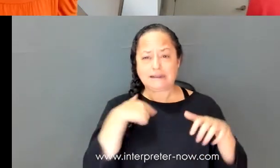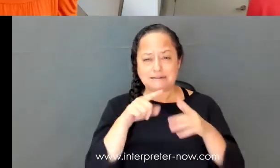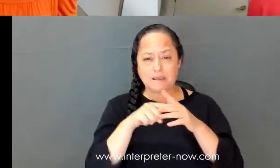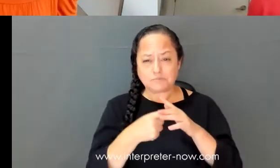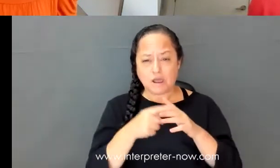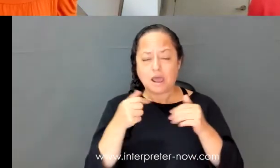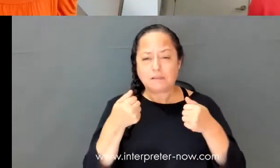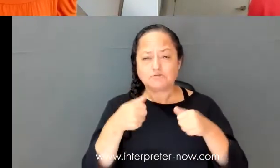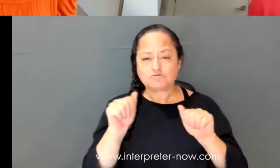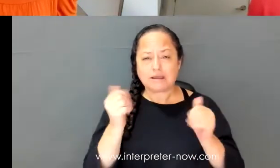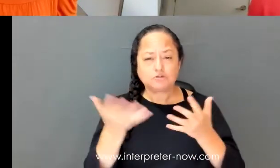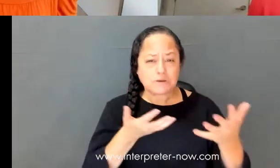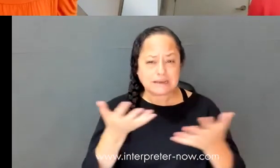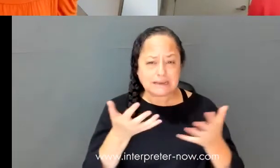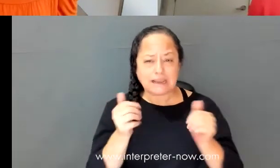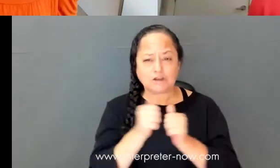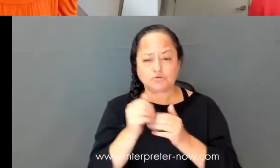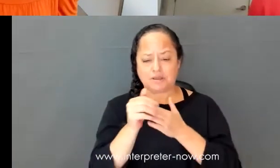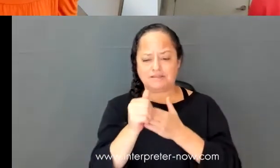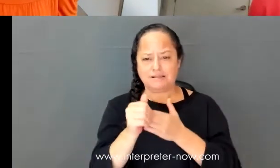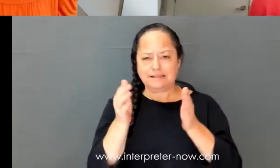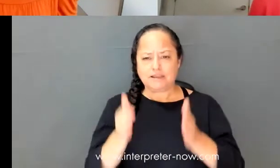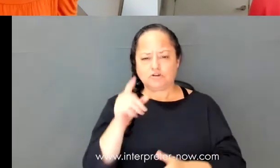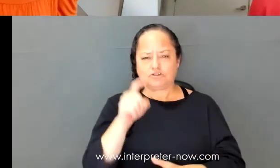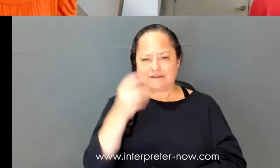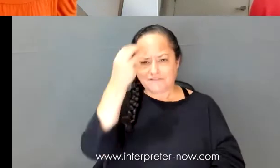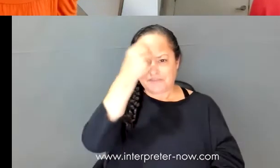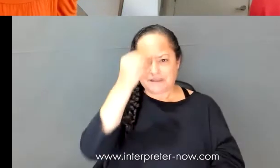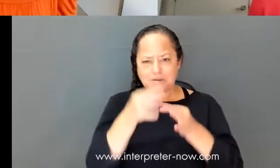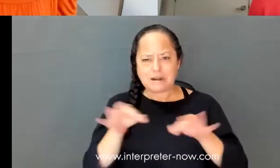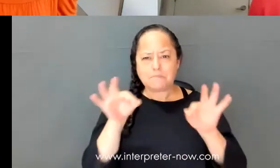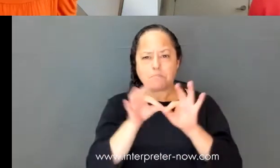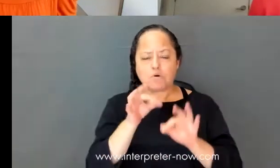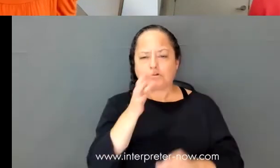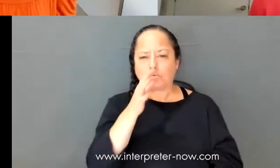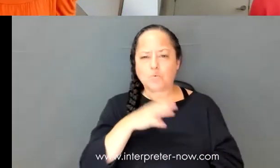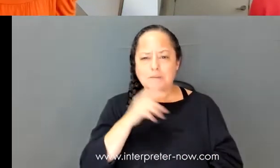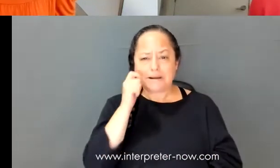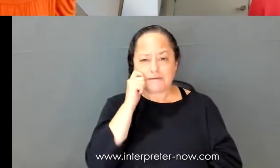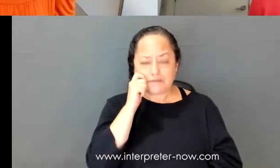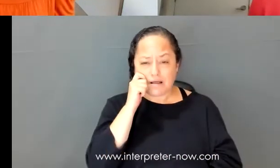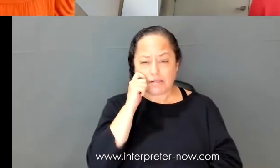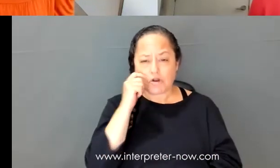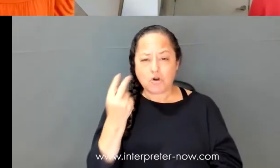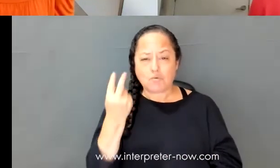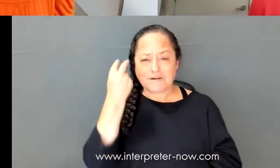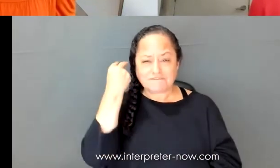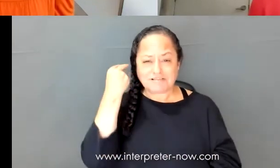I think leaders need to think about the importance of women of color and reflect upon how much